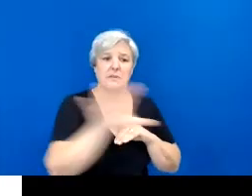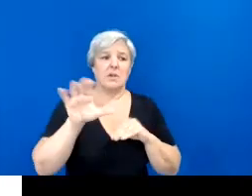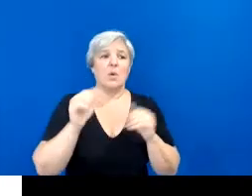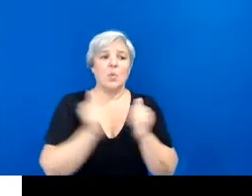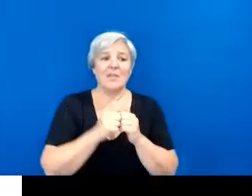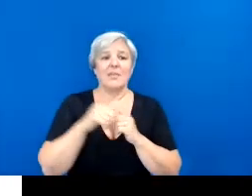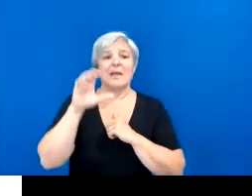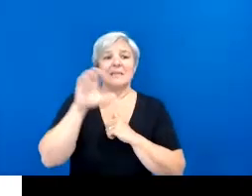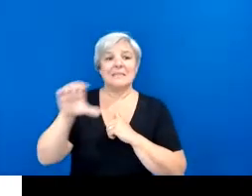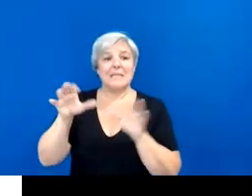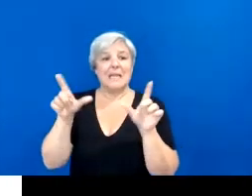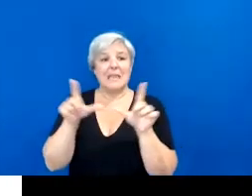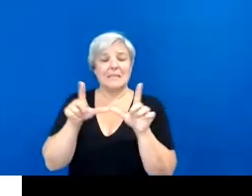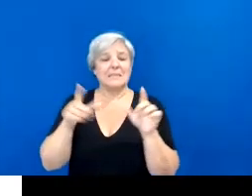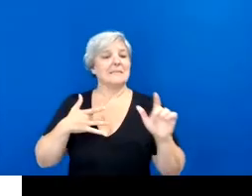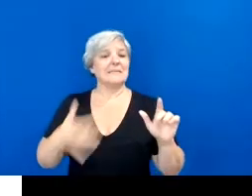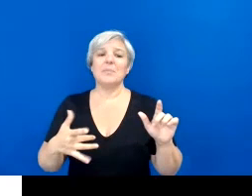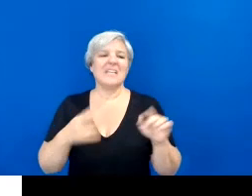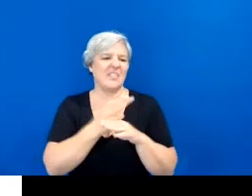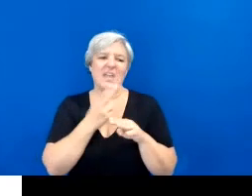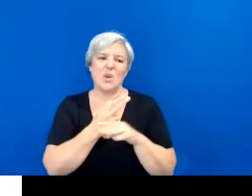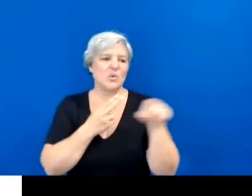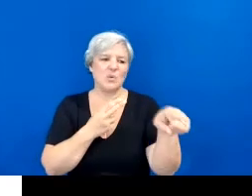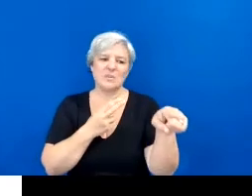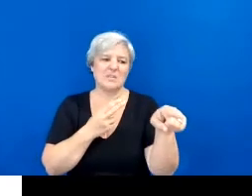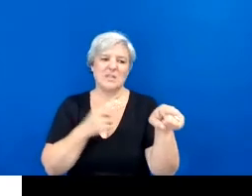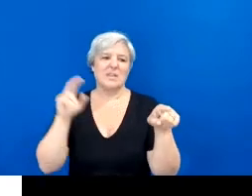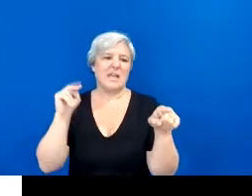usually do not use this one because the spirit of OER